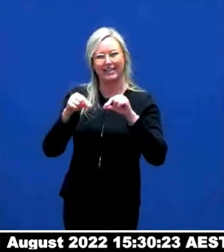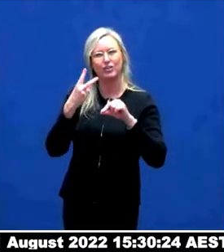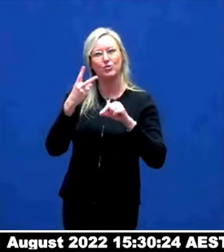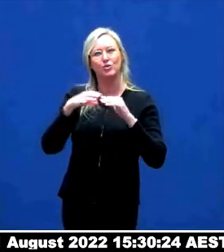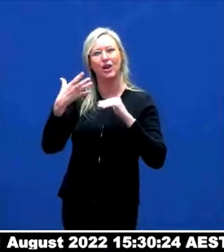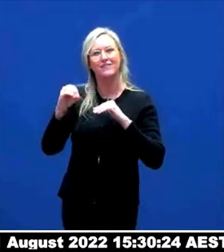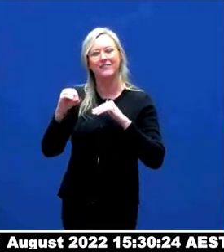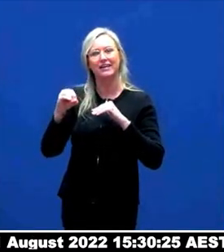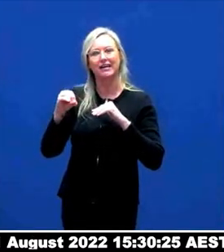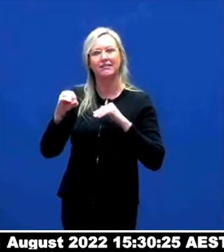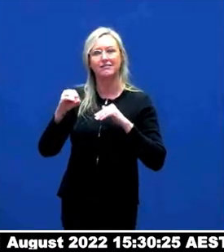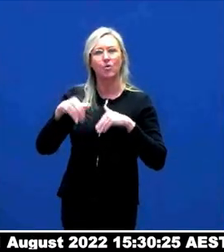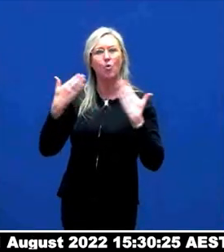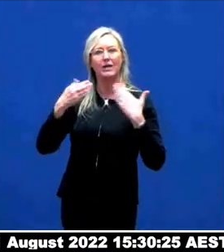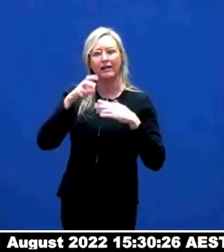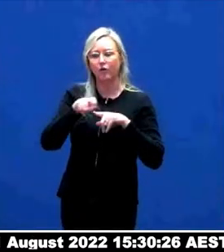trains and the buses, goes - you know, he's Indonesian.